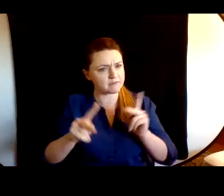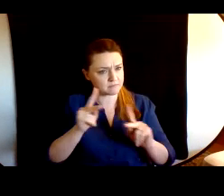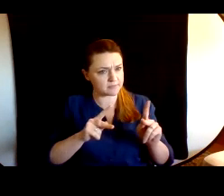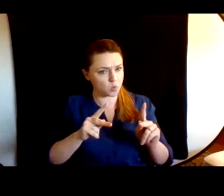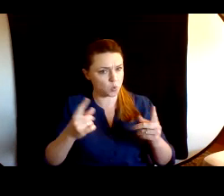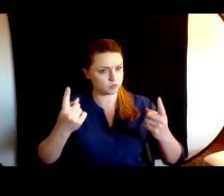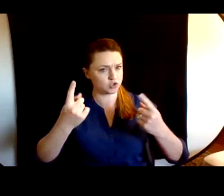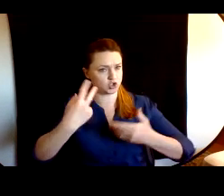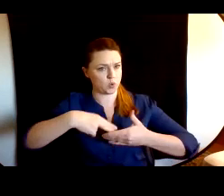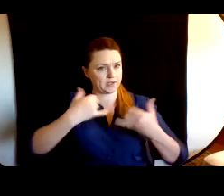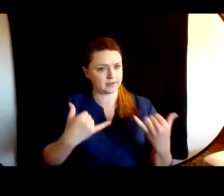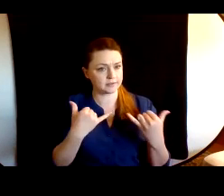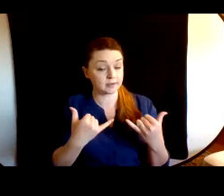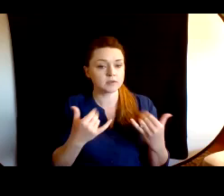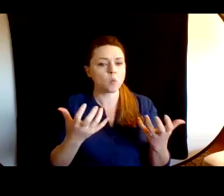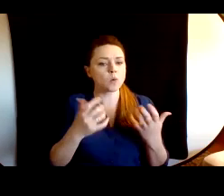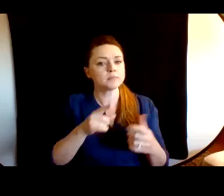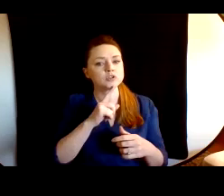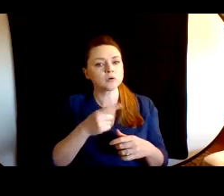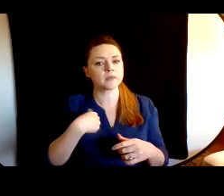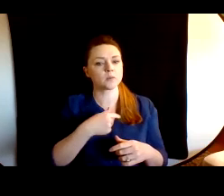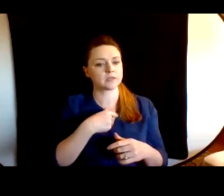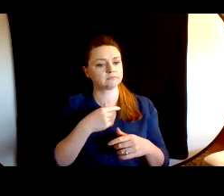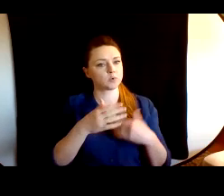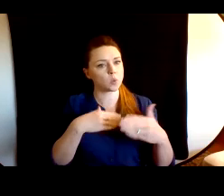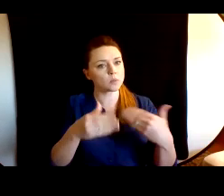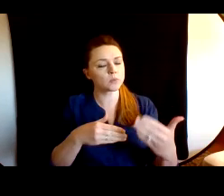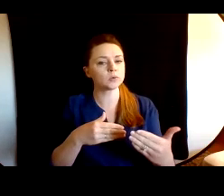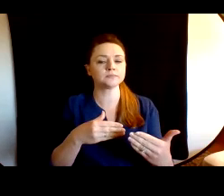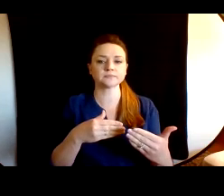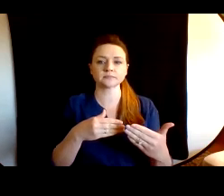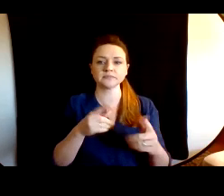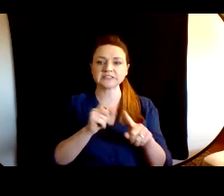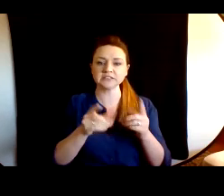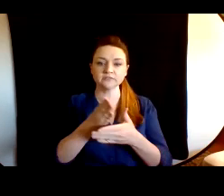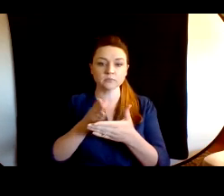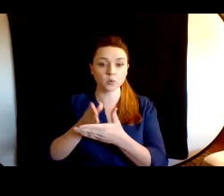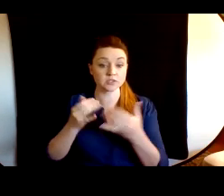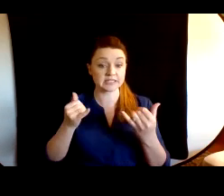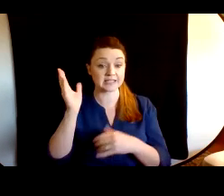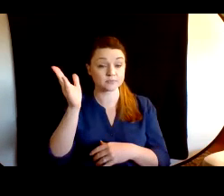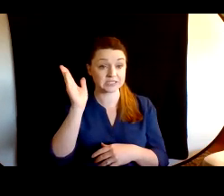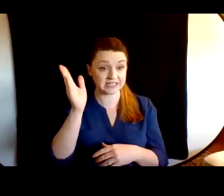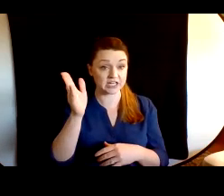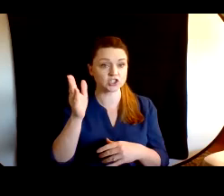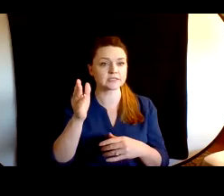So I want us to actually kinda go through the different portions of today's presentations bit by bit